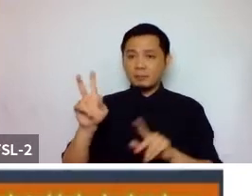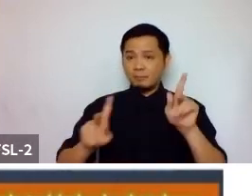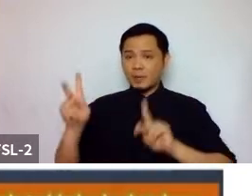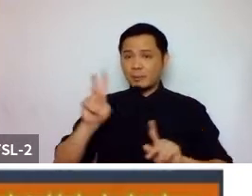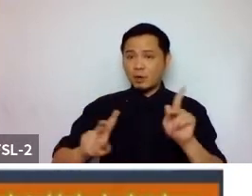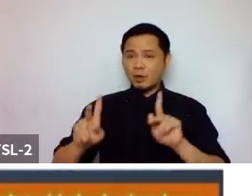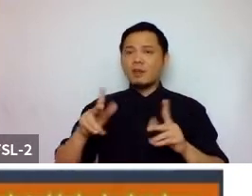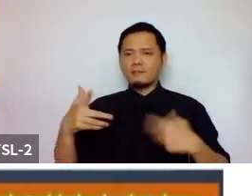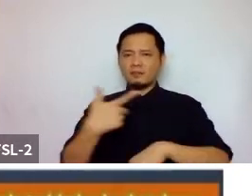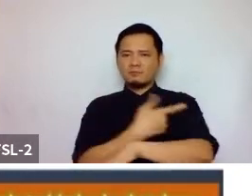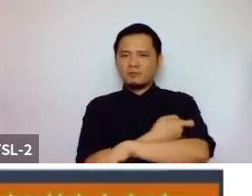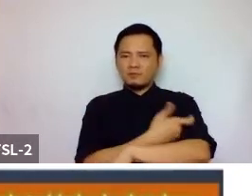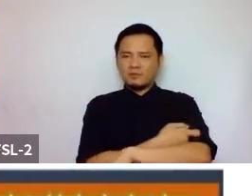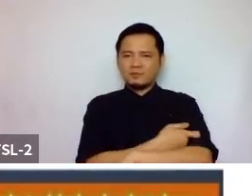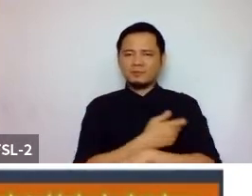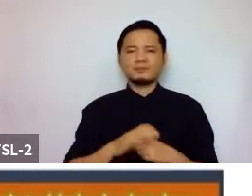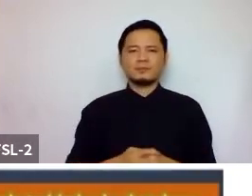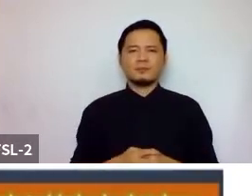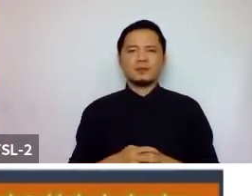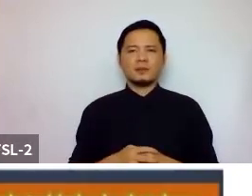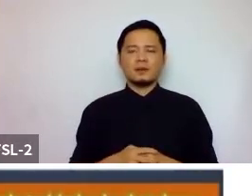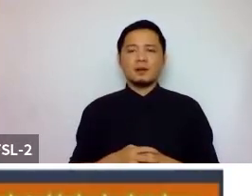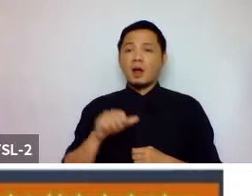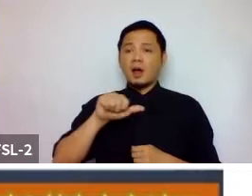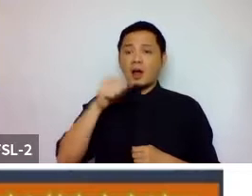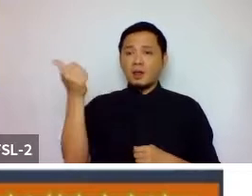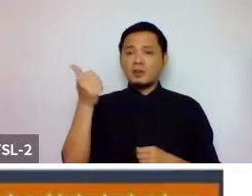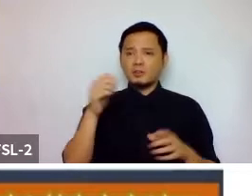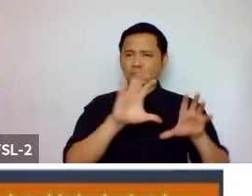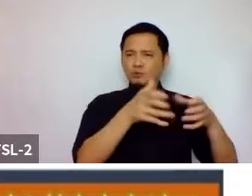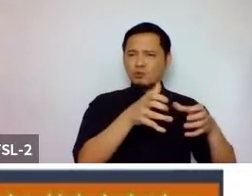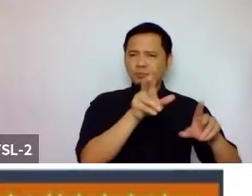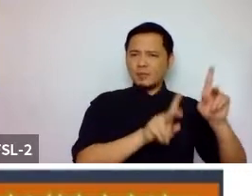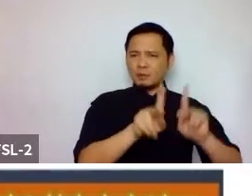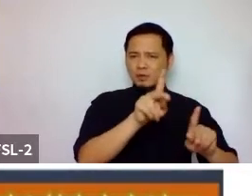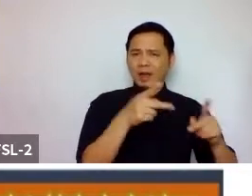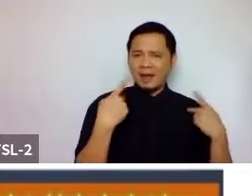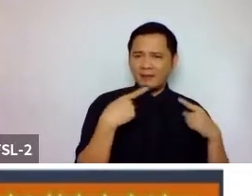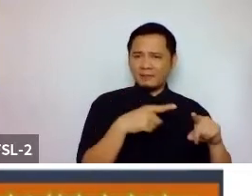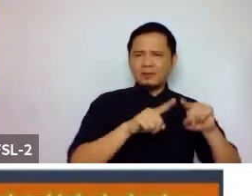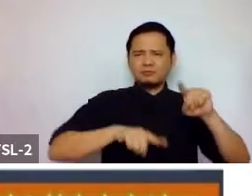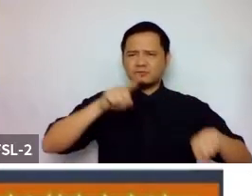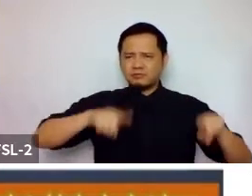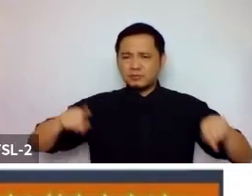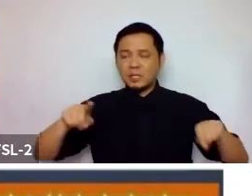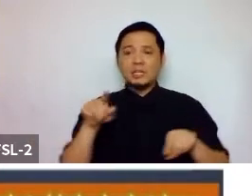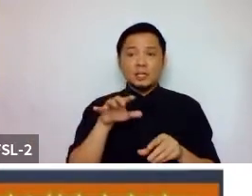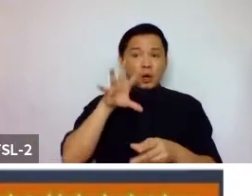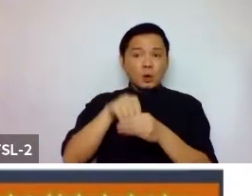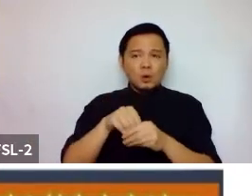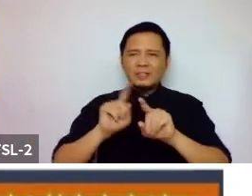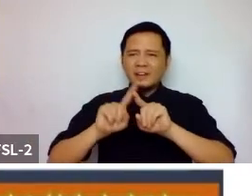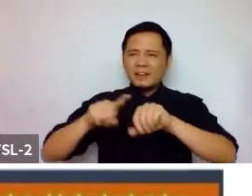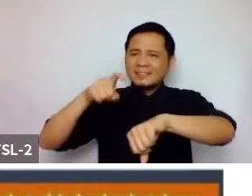The other thing I will explain is that in different populations, the clinical trials were also done at different times.